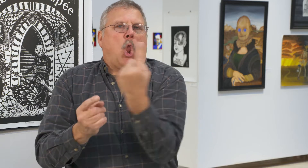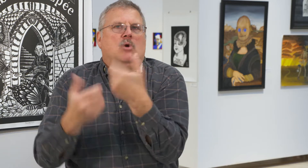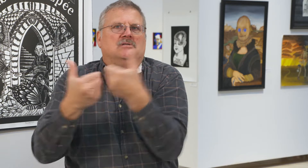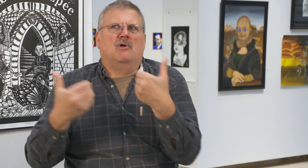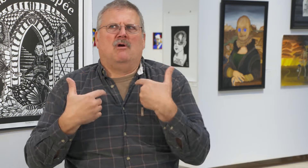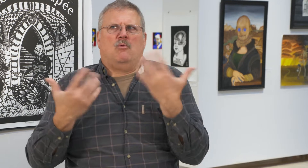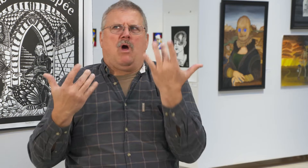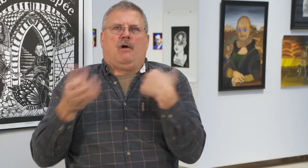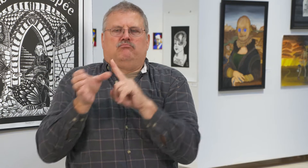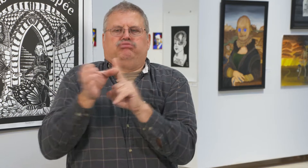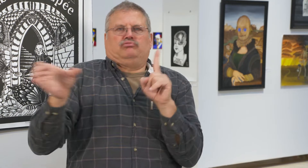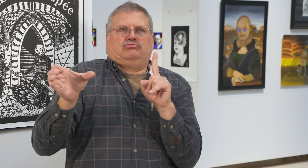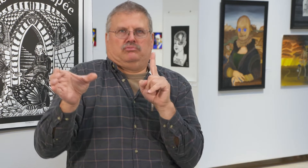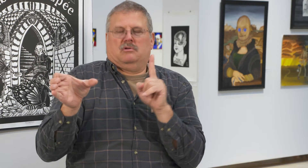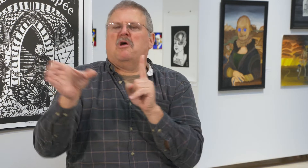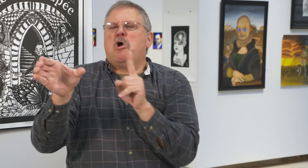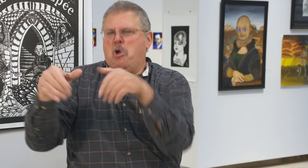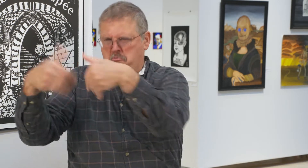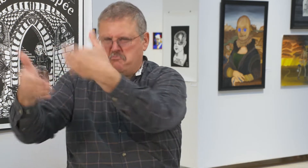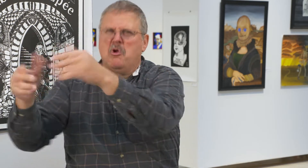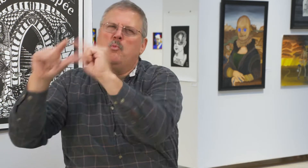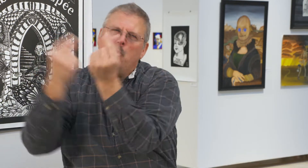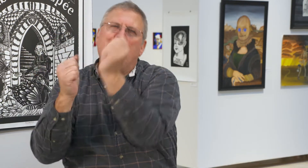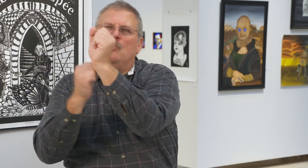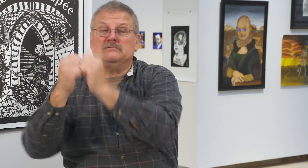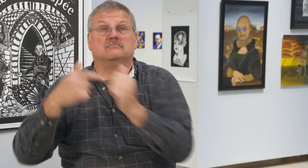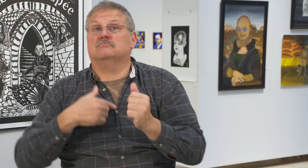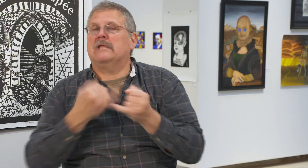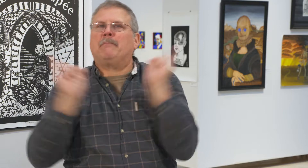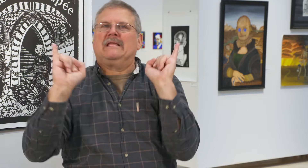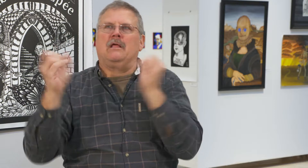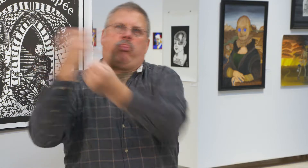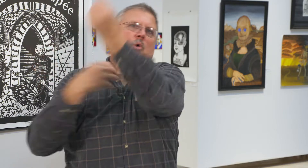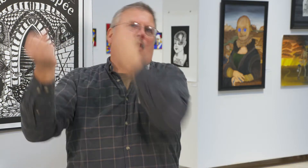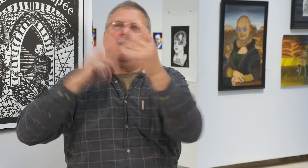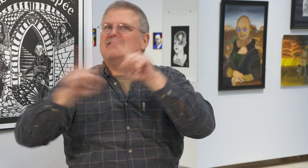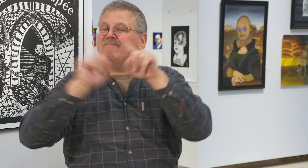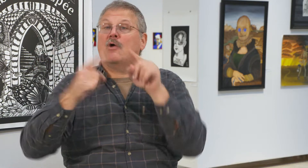she took me out of the group to work independently. I didn't understand why at the time. She gave me independent projects